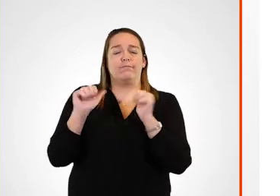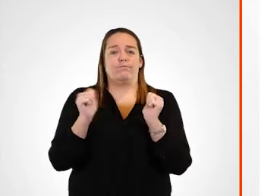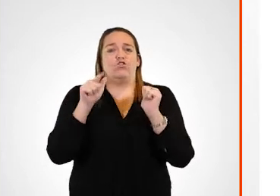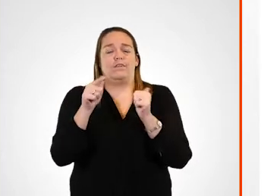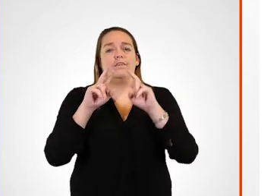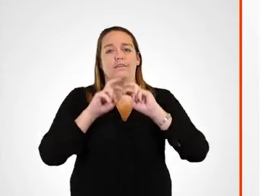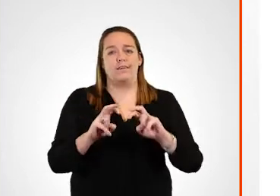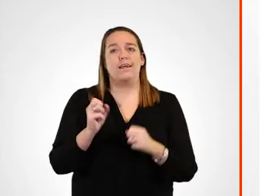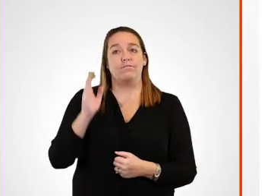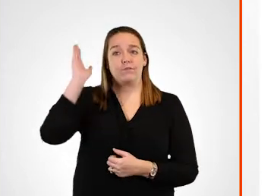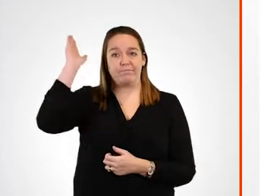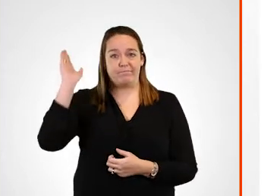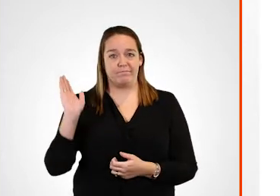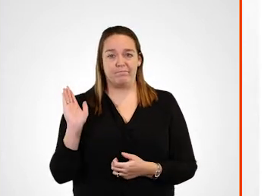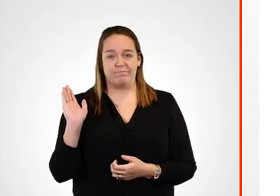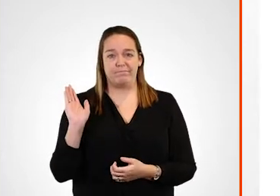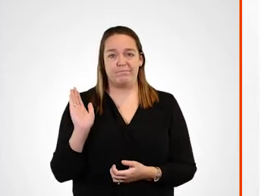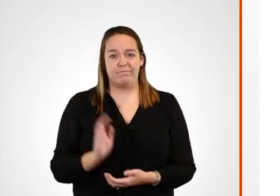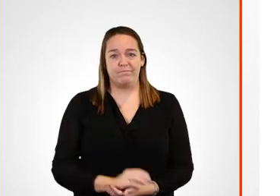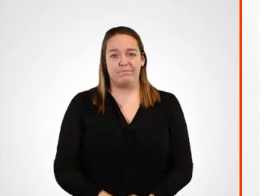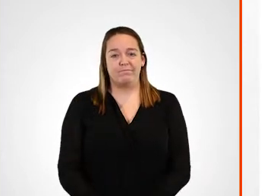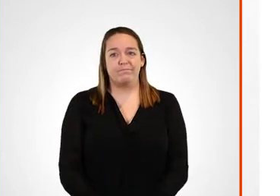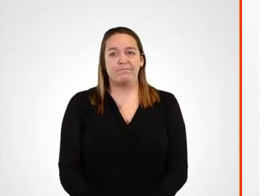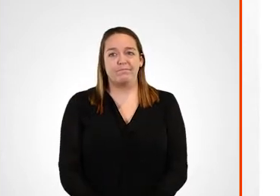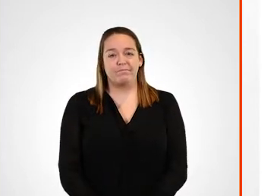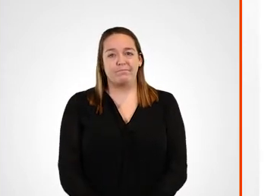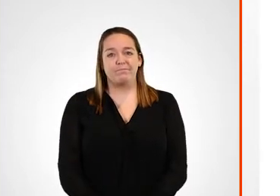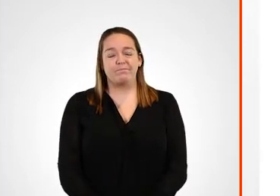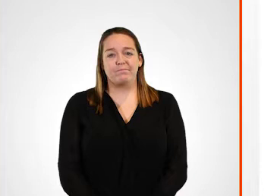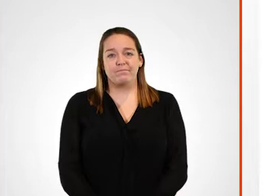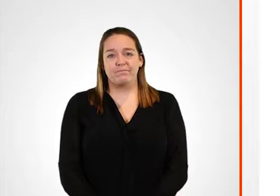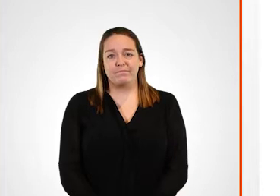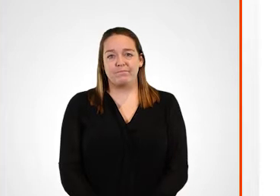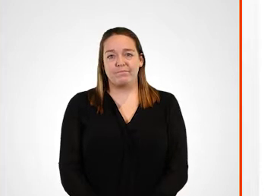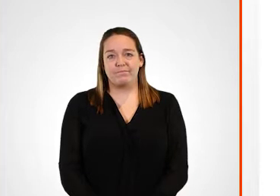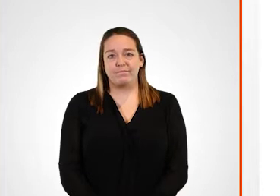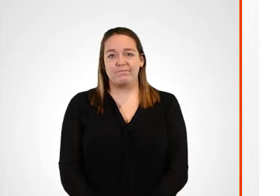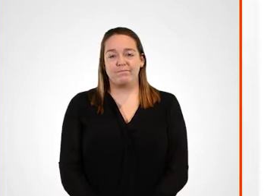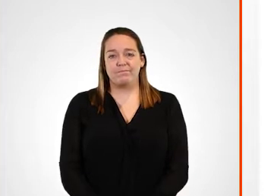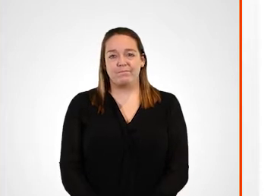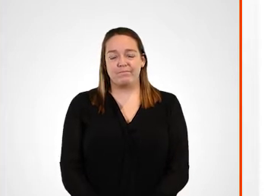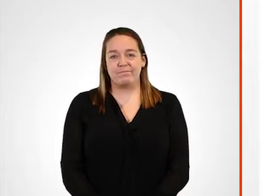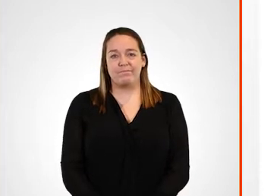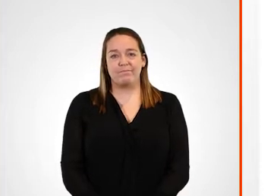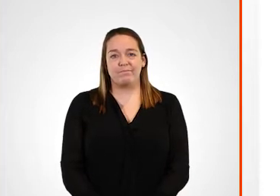Child's Voice in Wood Dale and Chicago; St Joseph Institute in St Louis, Missouri; St Joseph Institute in Indianapolis;